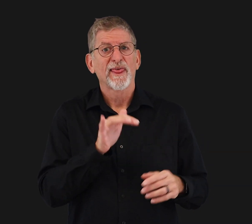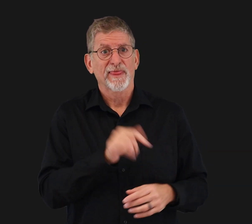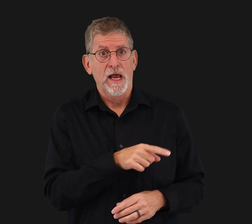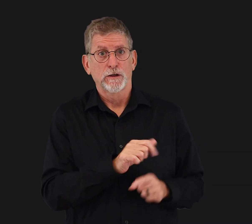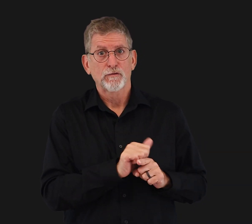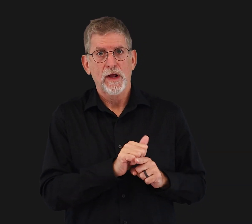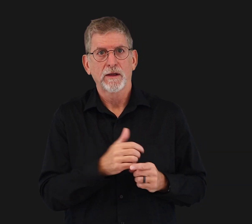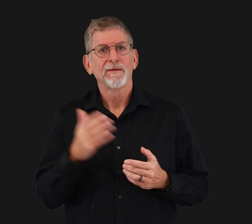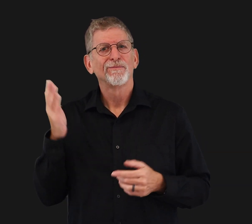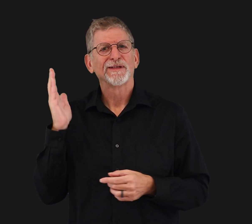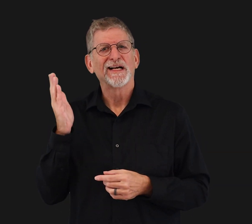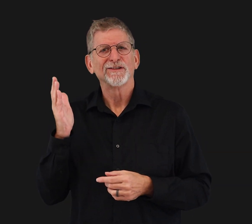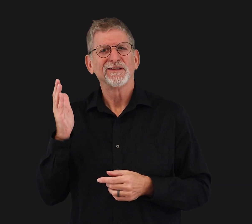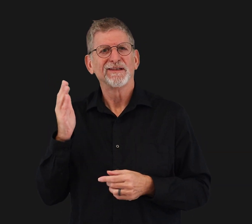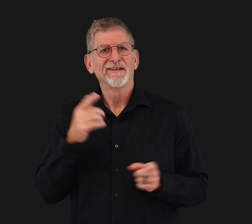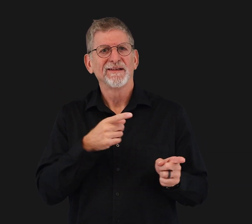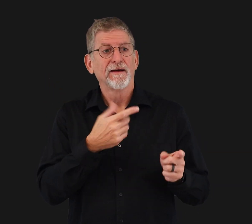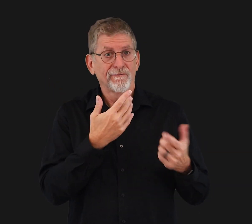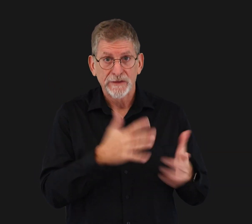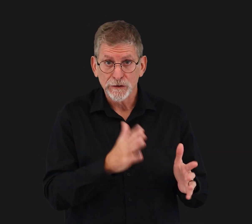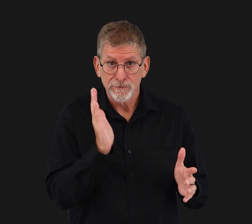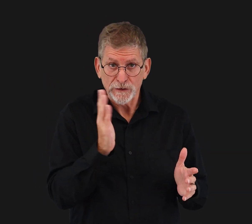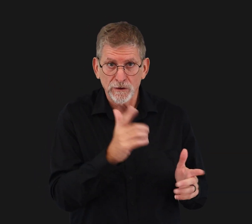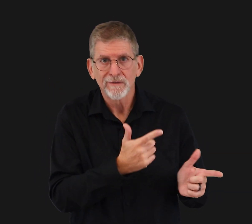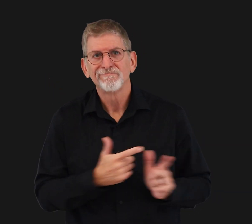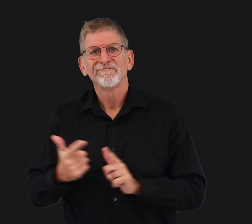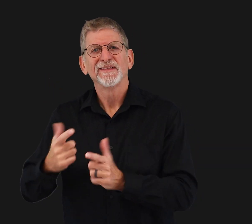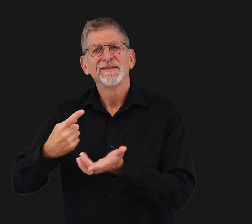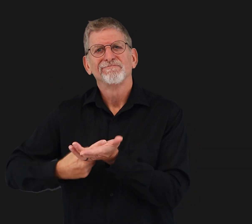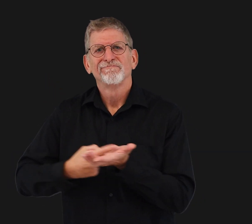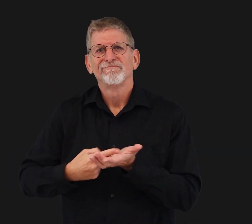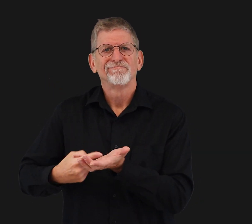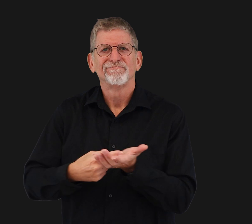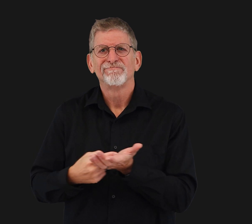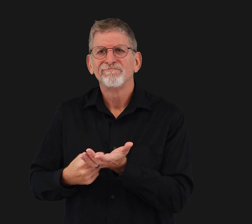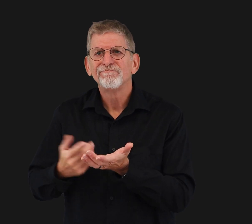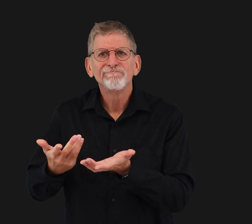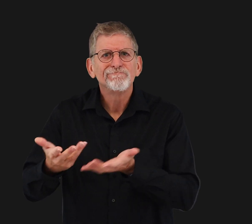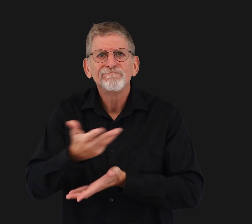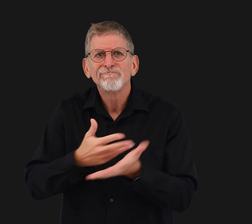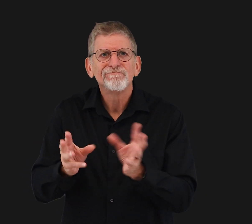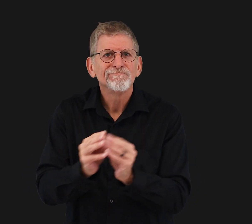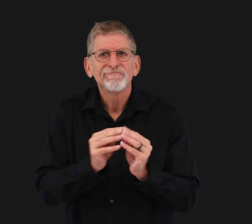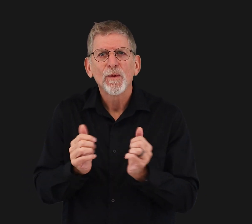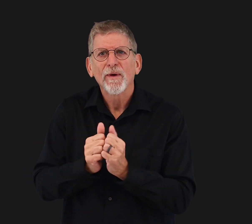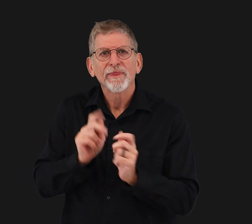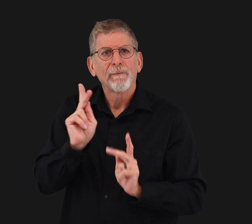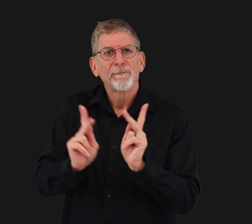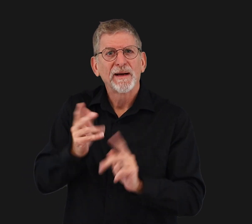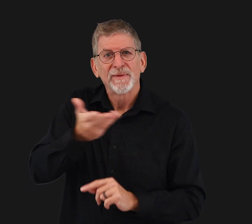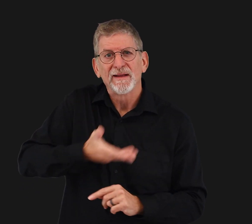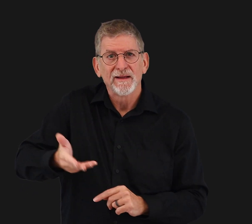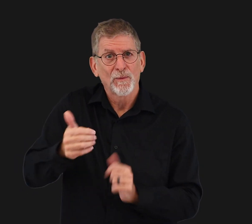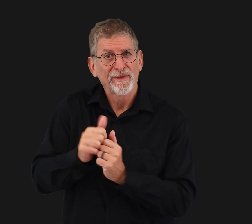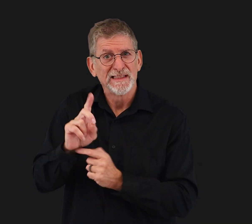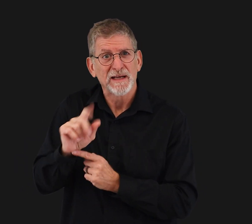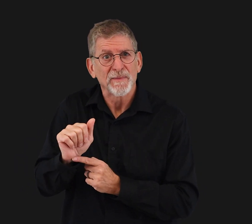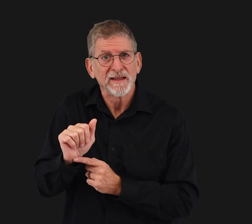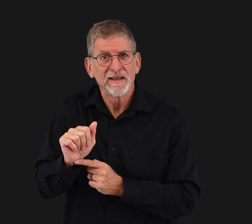a presentation followed by a discussion on consultation of people with disabilities